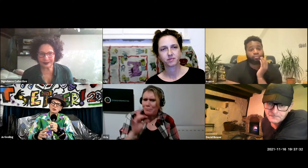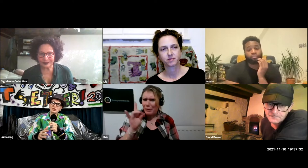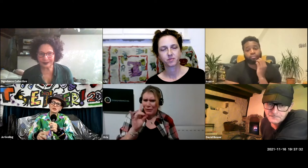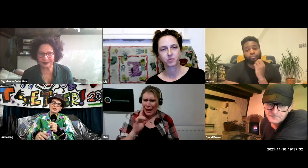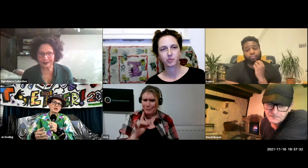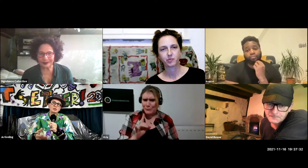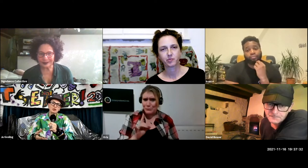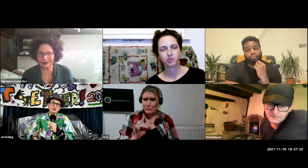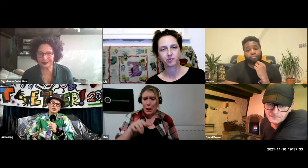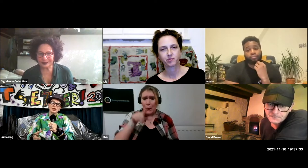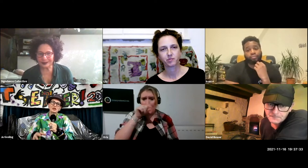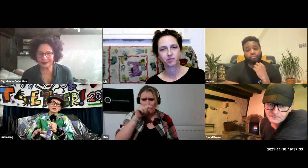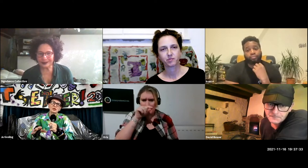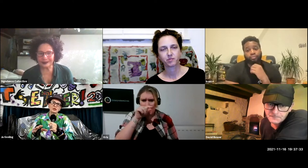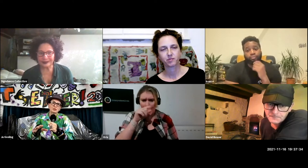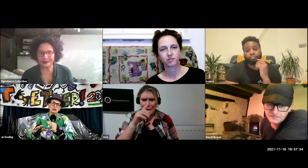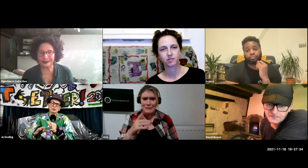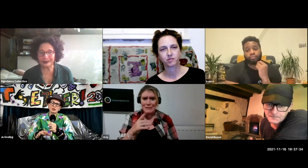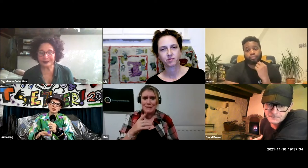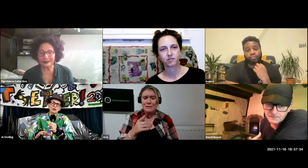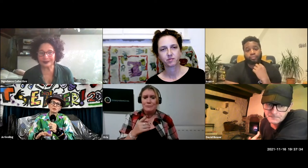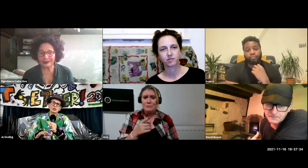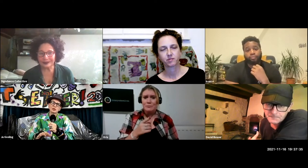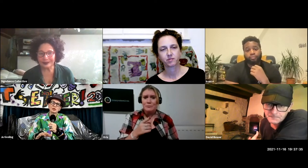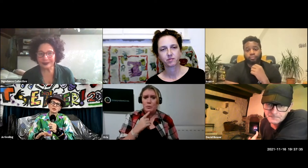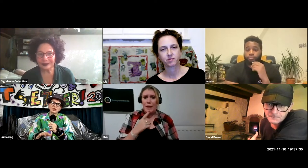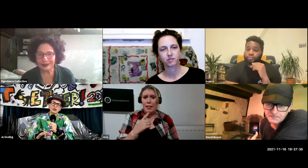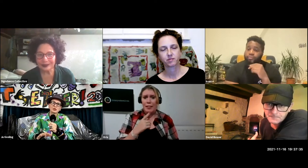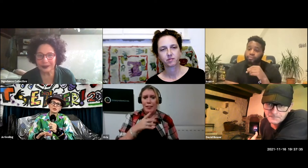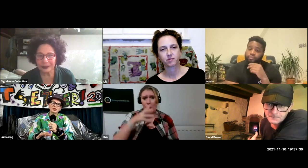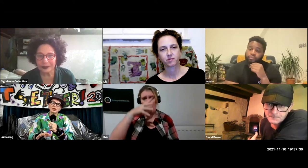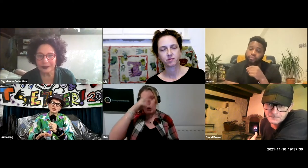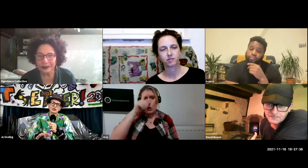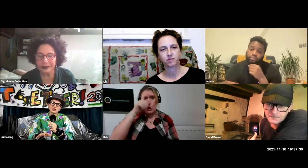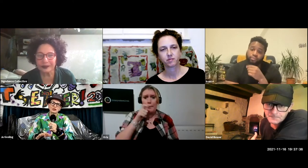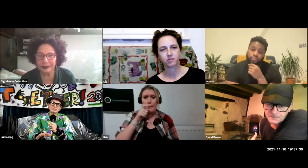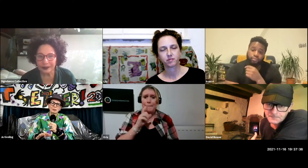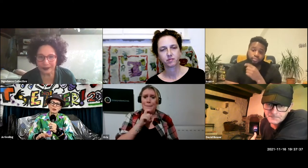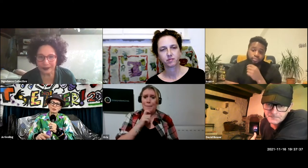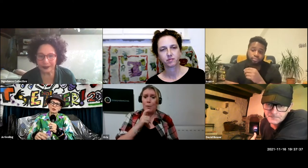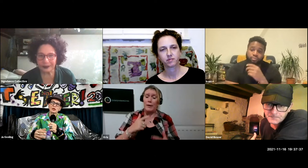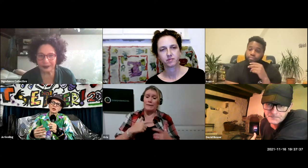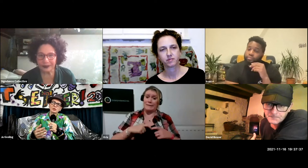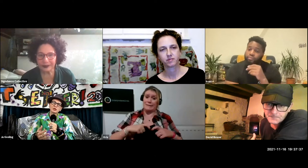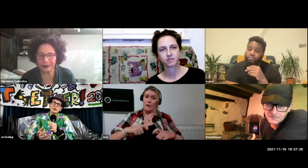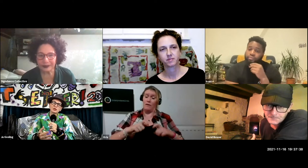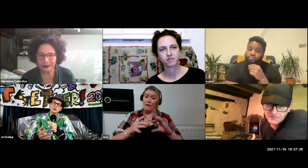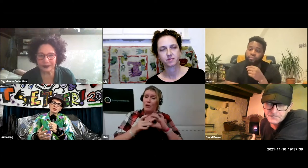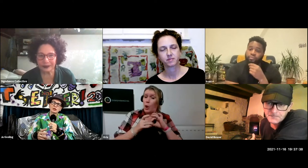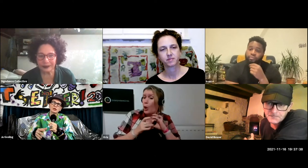anybody else has things to contribute, please let us know either by pressing the raise hand thing or typing into the